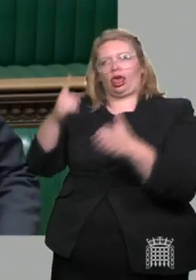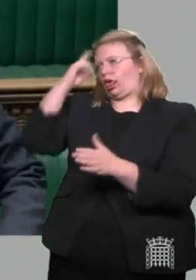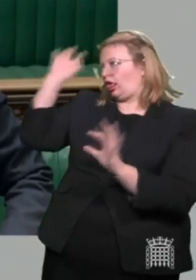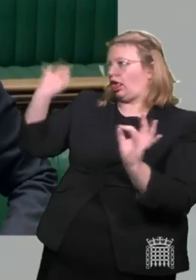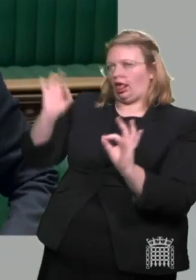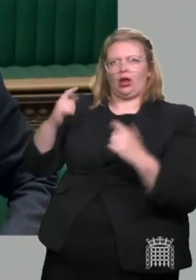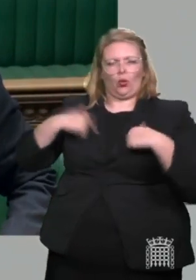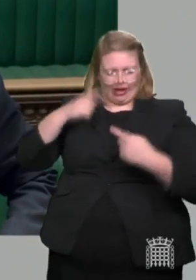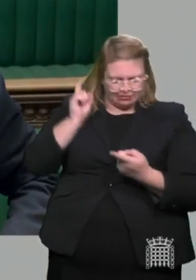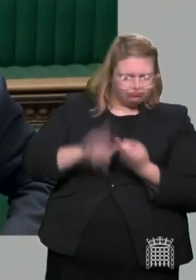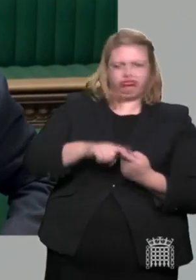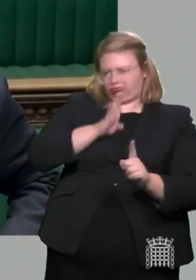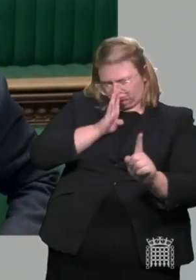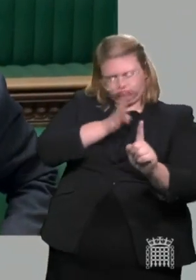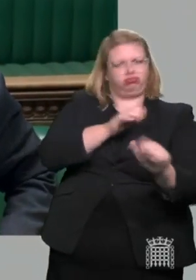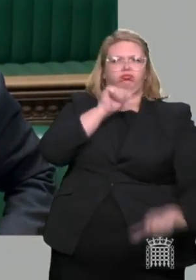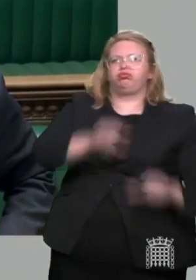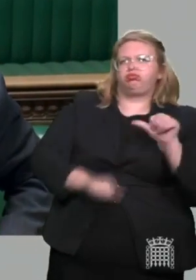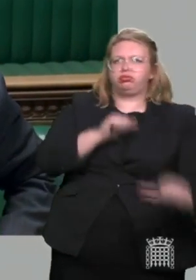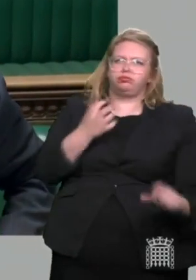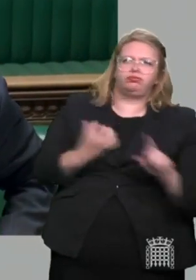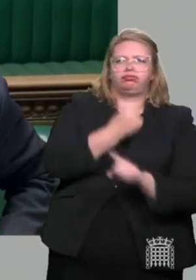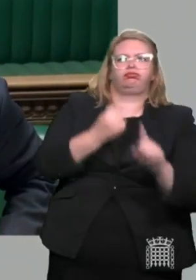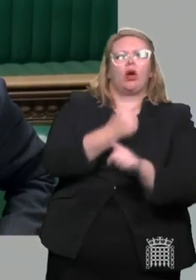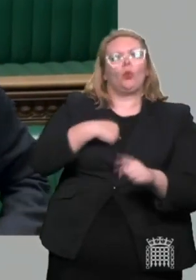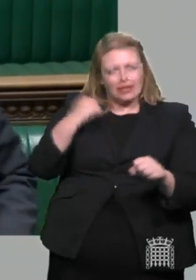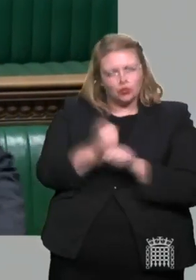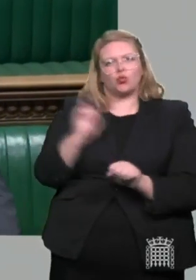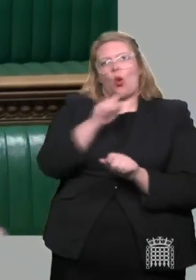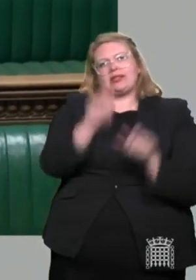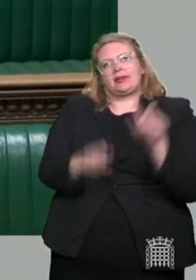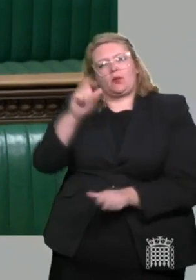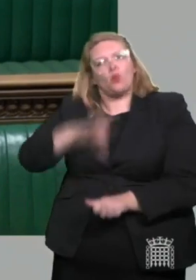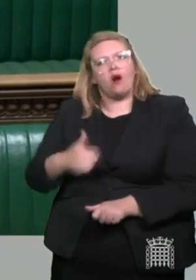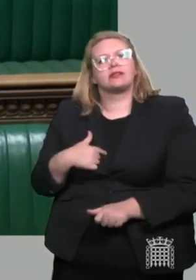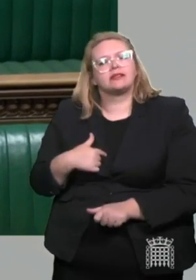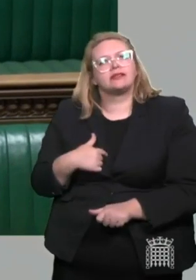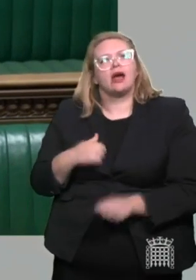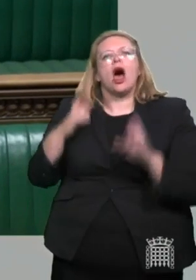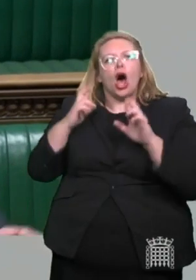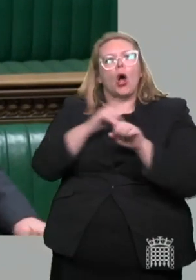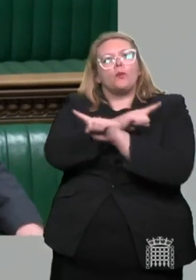whereas this party gets on with delivering on the people’s priorities, and I hope the people will vote Conservative on 6 May. [Interruption.] >> Mr Speaker